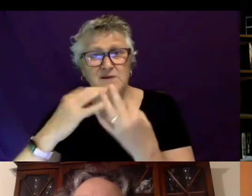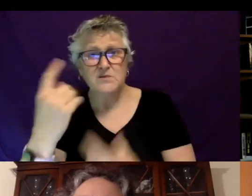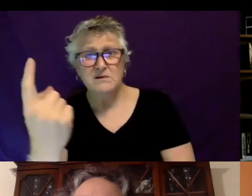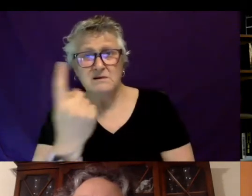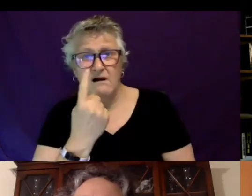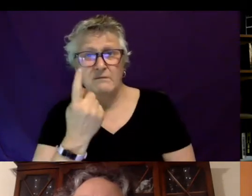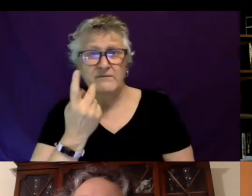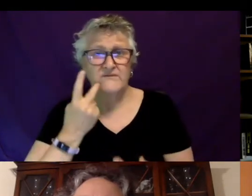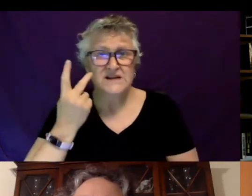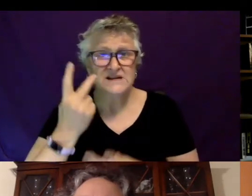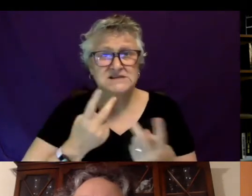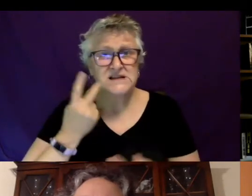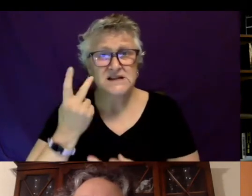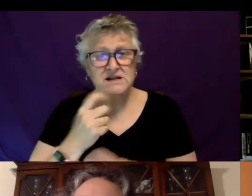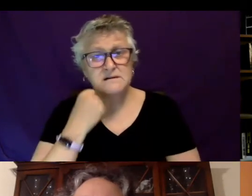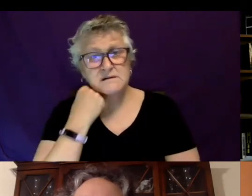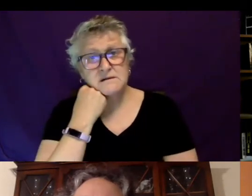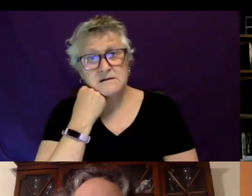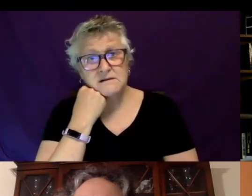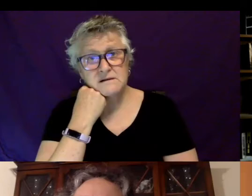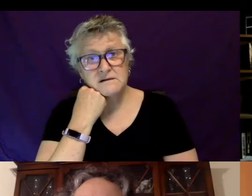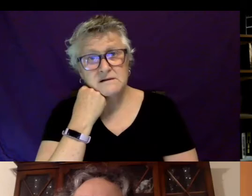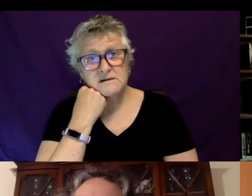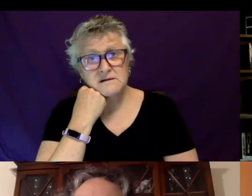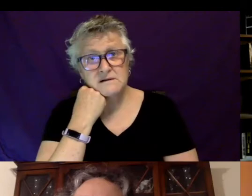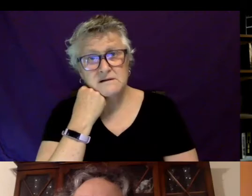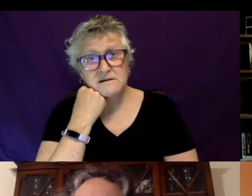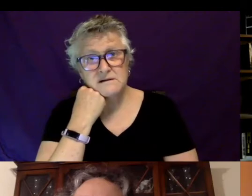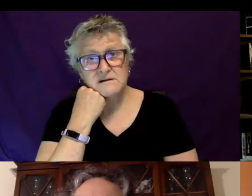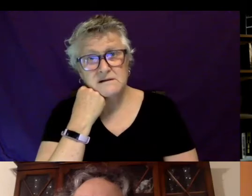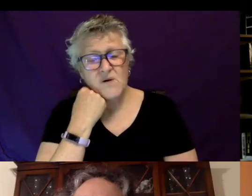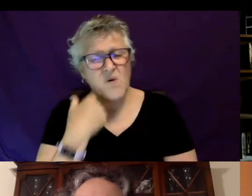environment the way I saw it, and that was one of the pieces of a lot